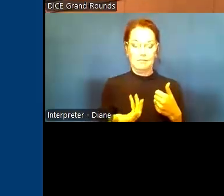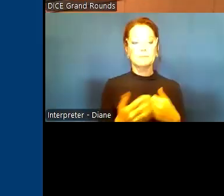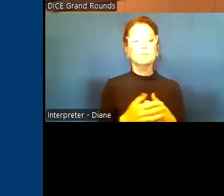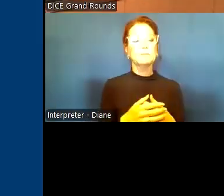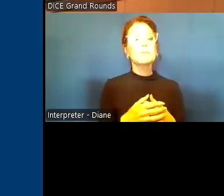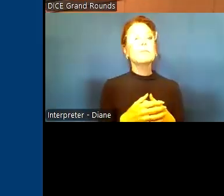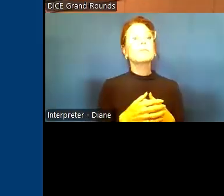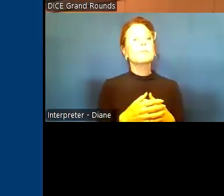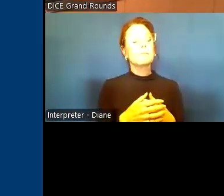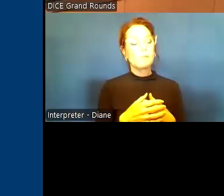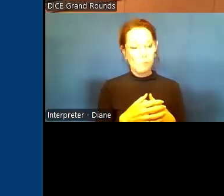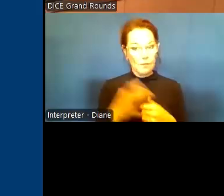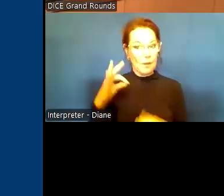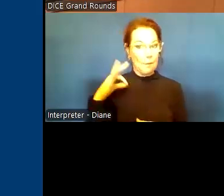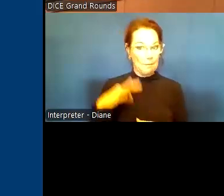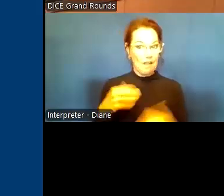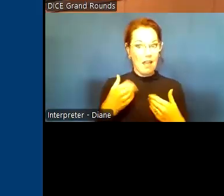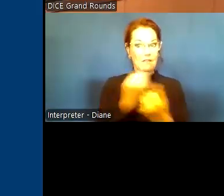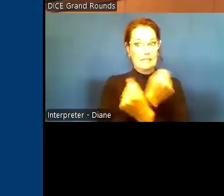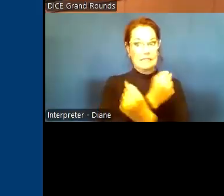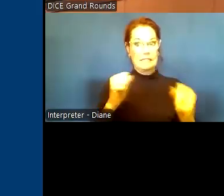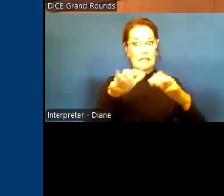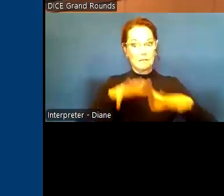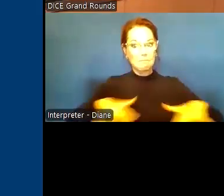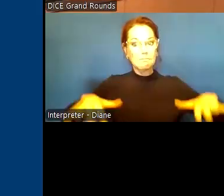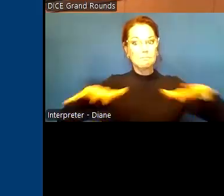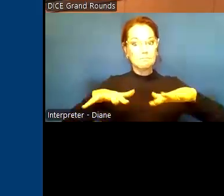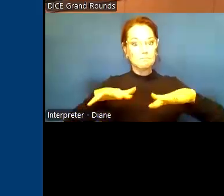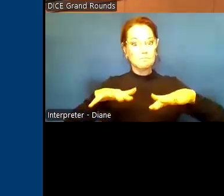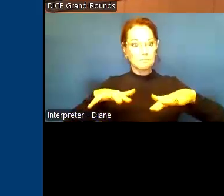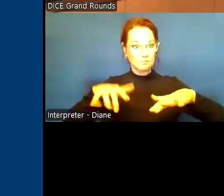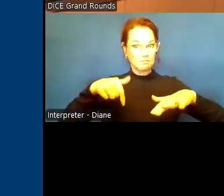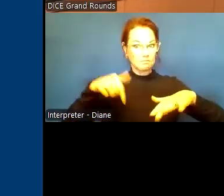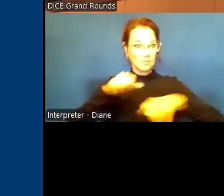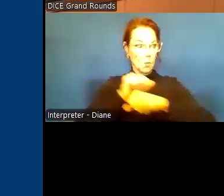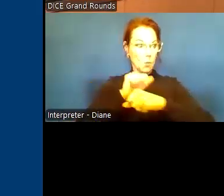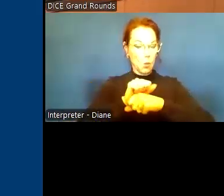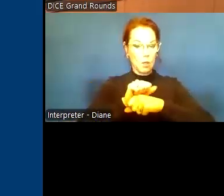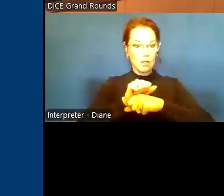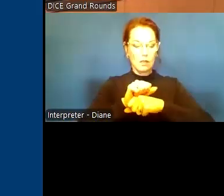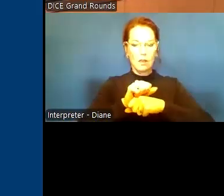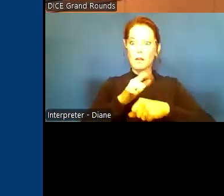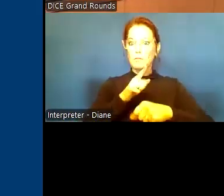of having a safe space in the workplace there's reams of benefits obviously when you're empowered